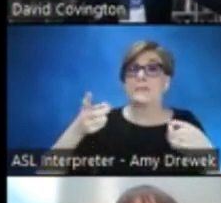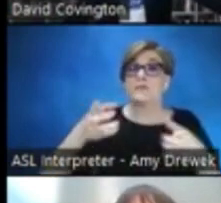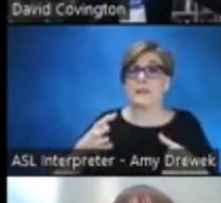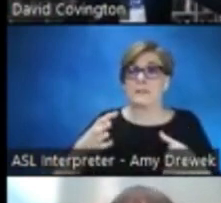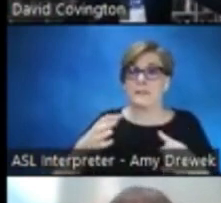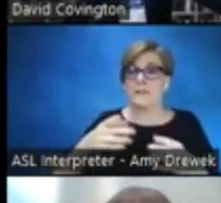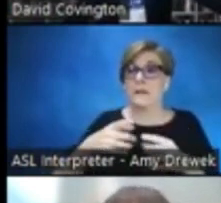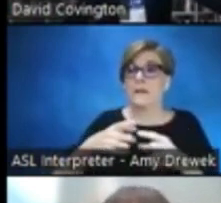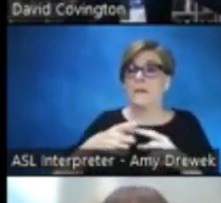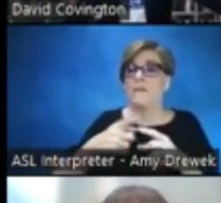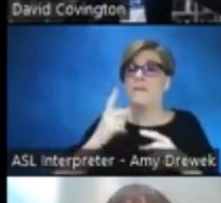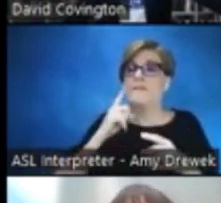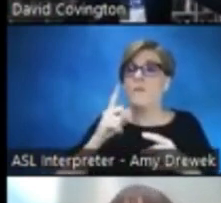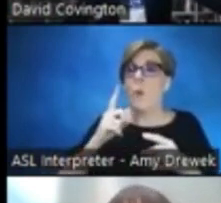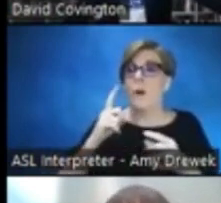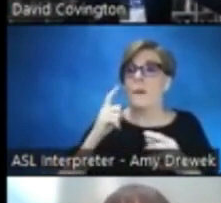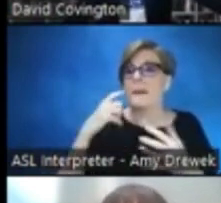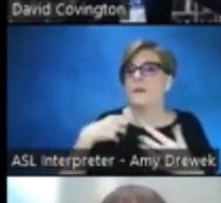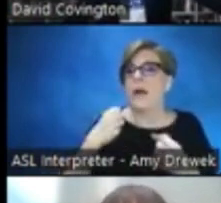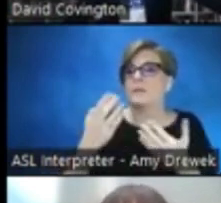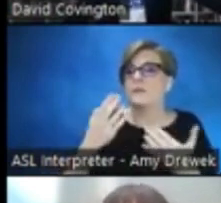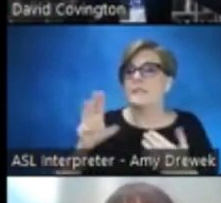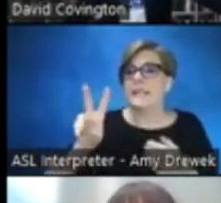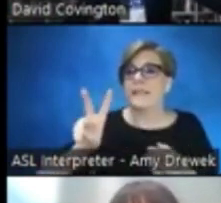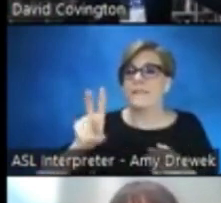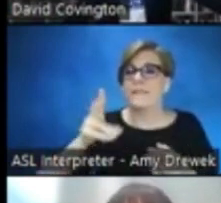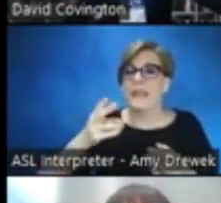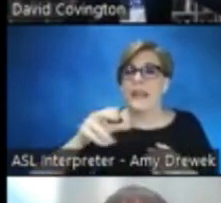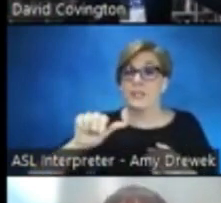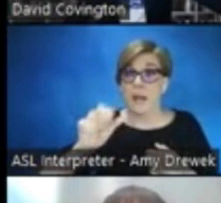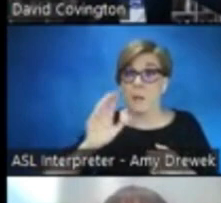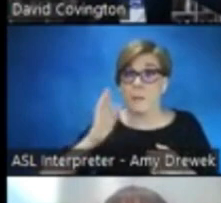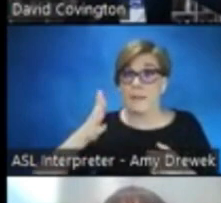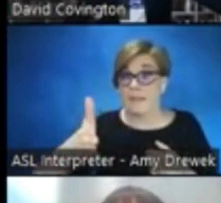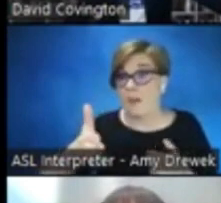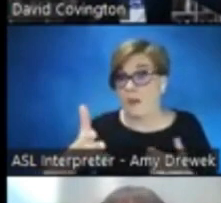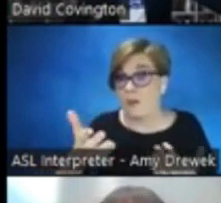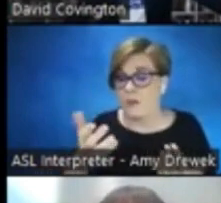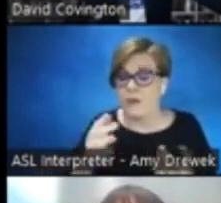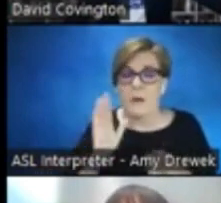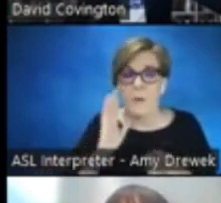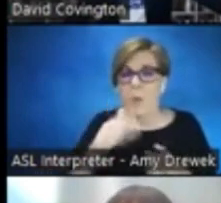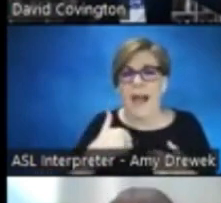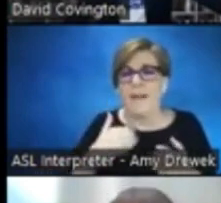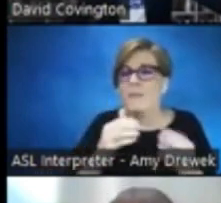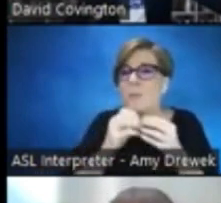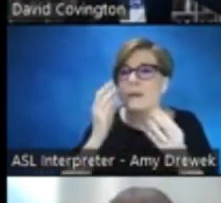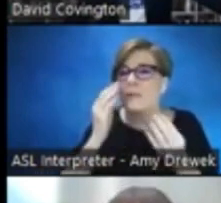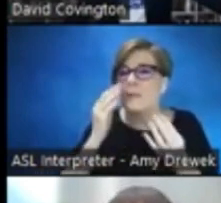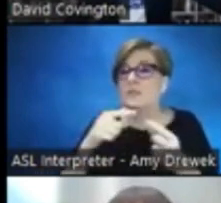IT WILL BE GOOD AND HAVE INFORMATION ON THAT PROBABLY NEXT WEEK. THAT IS THIS AFTERNOON.